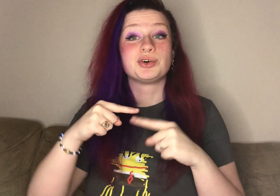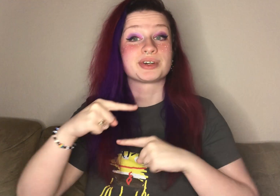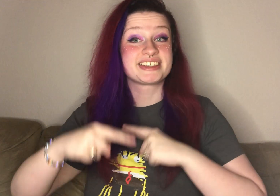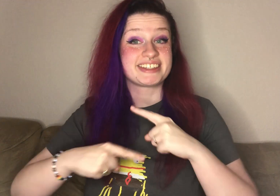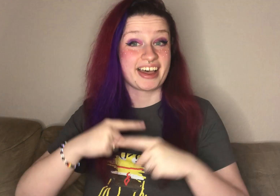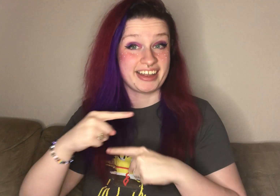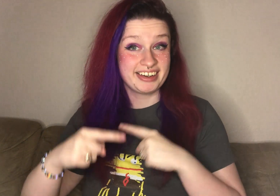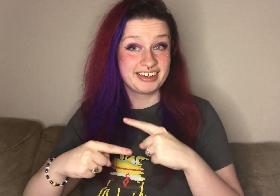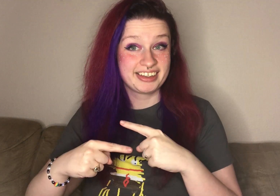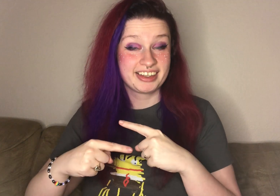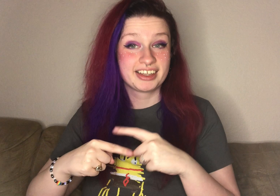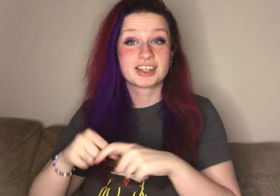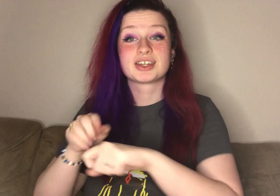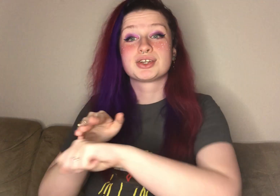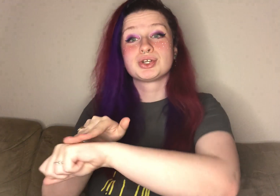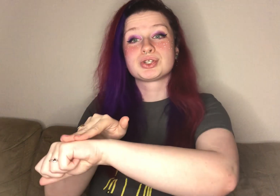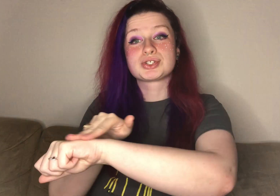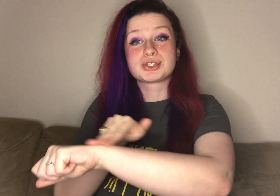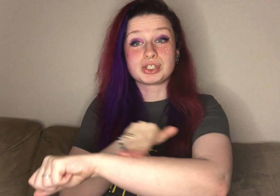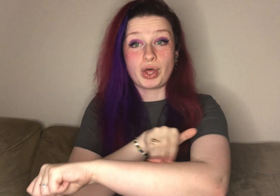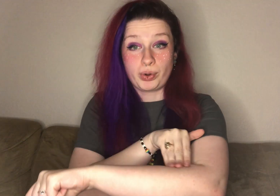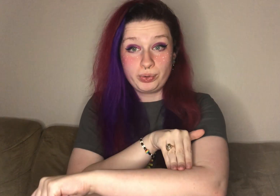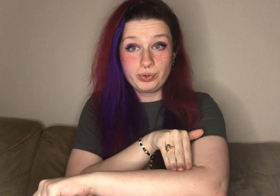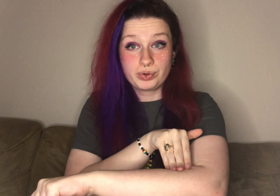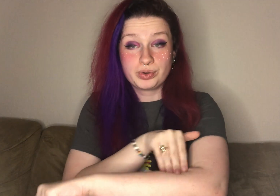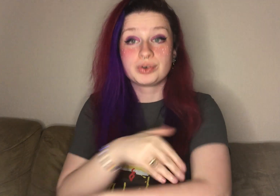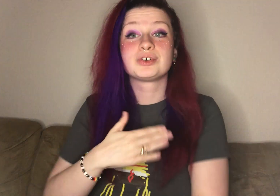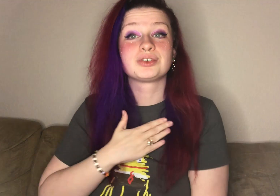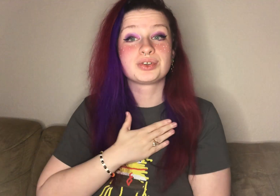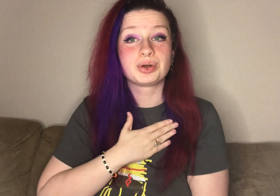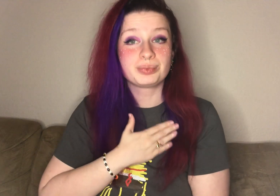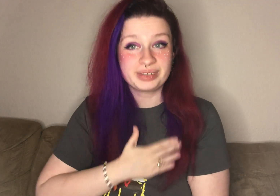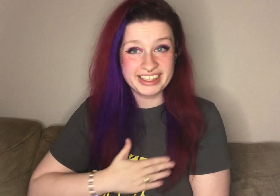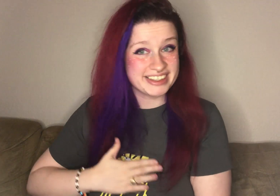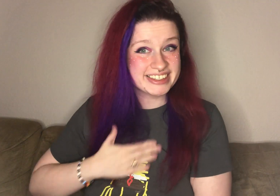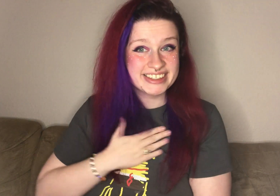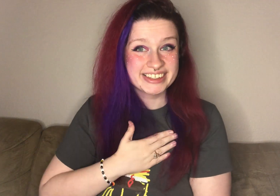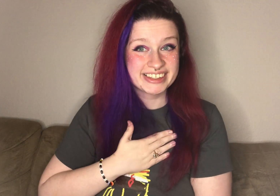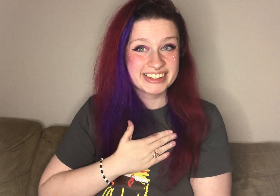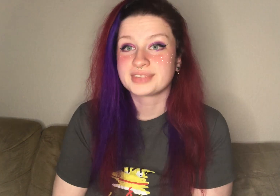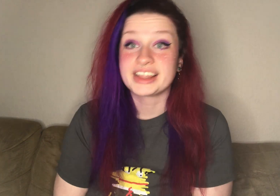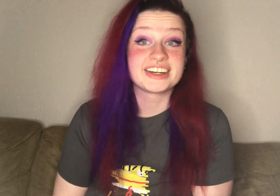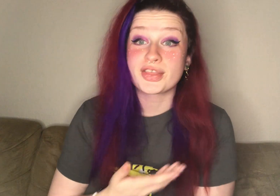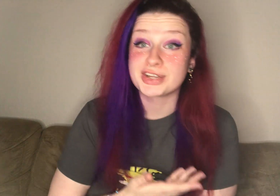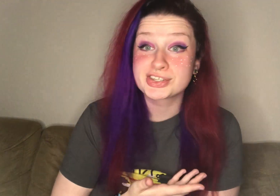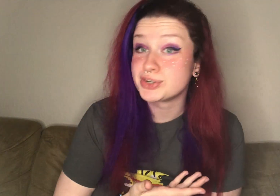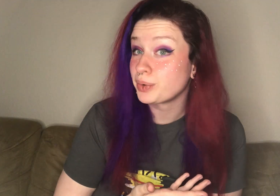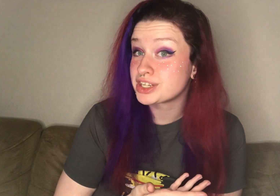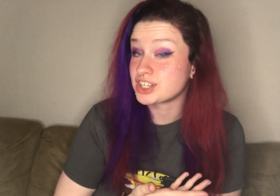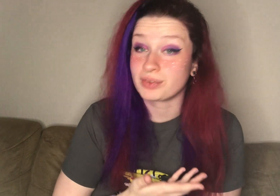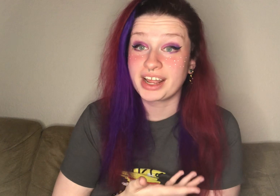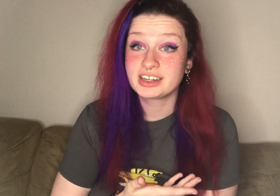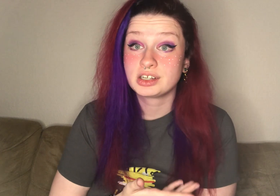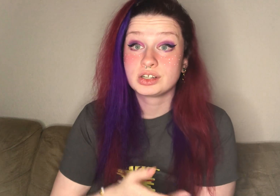or sign slow please and then another yes or no question right